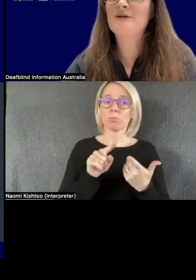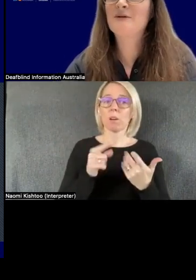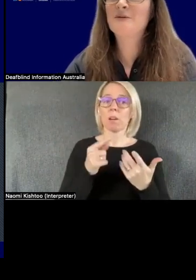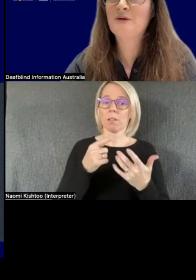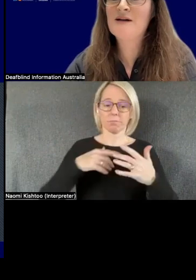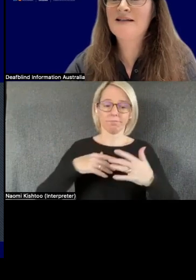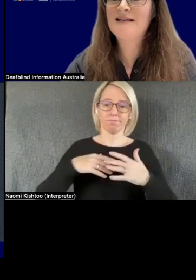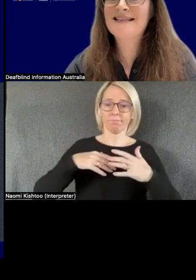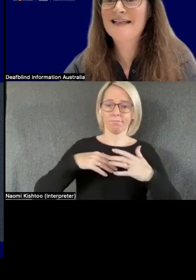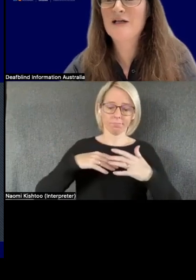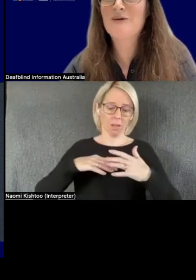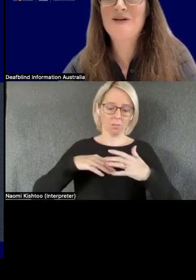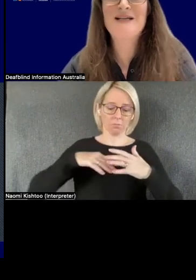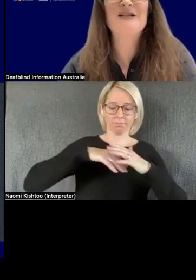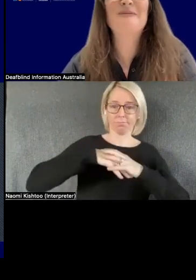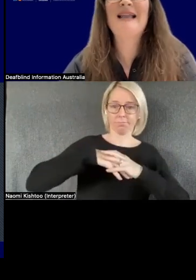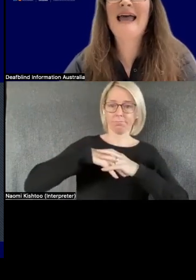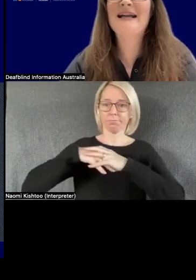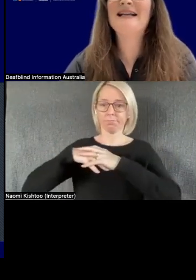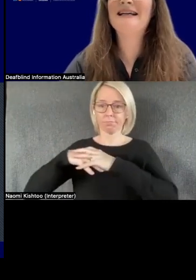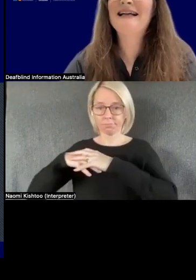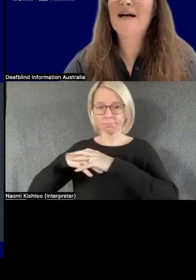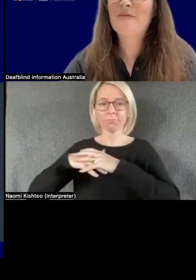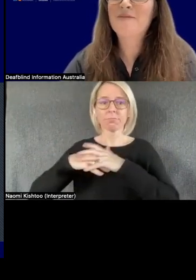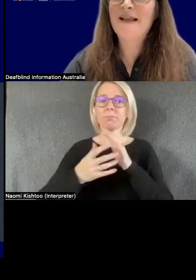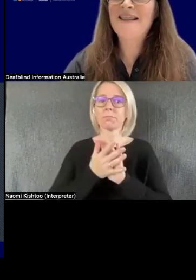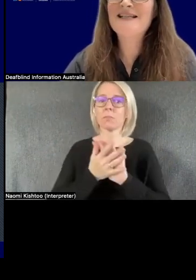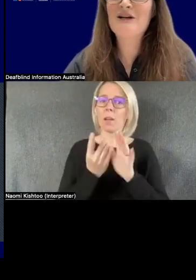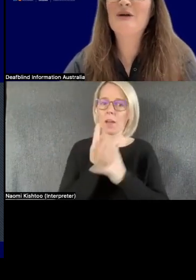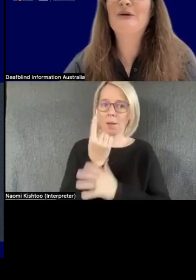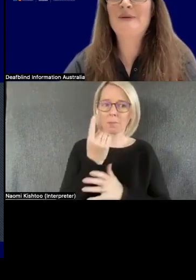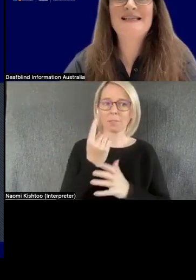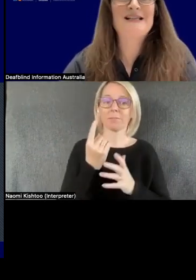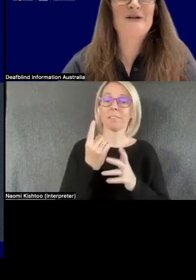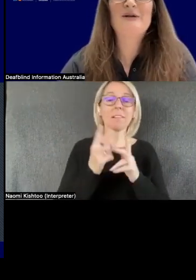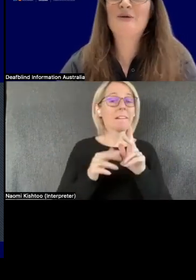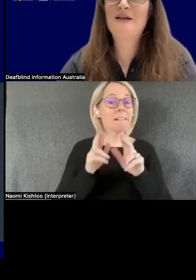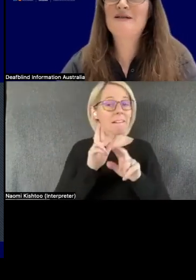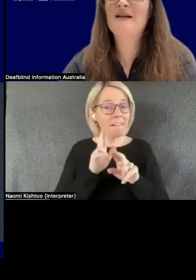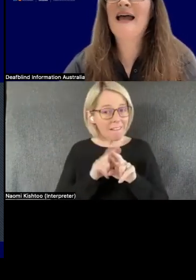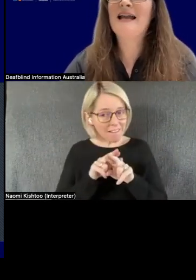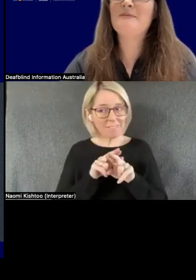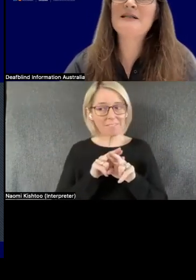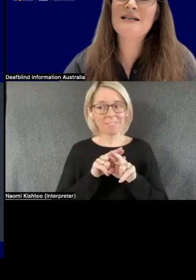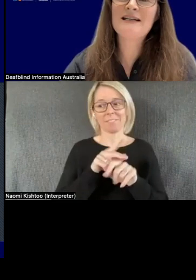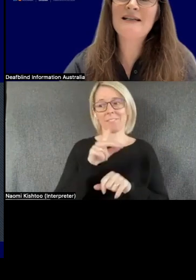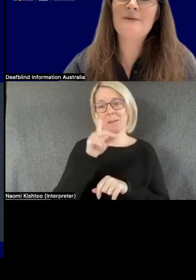it’s all worked according to plan, but things don’t always go according to plan, particularly